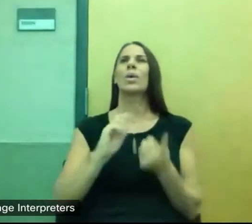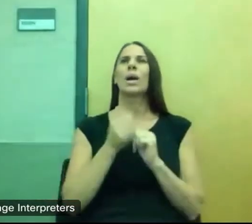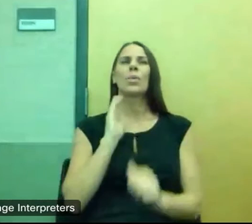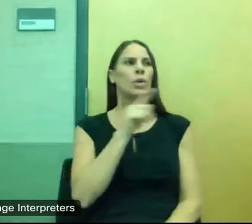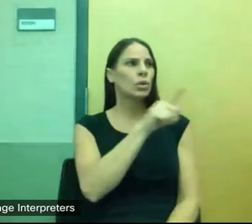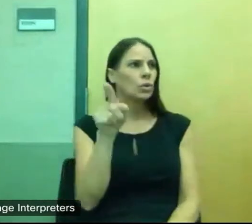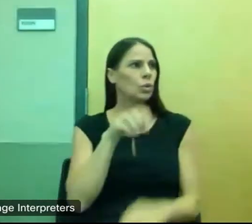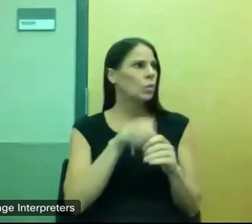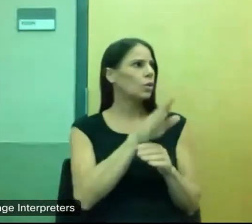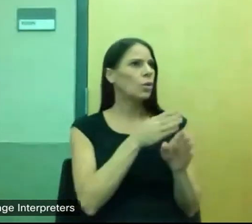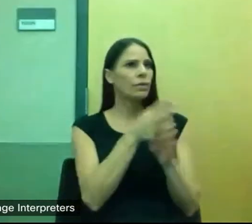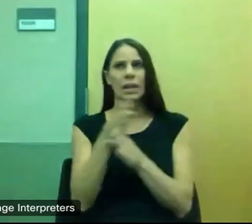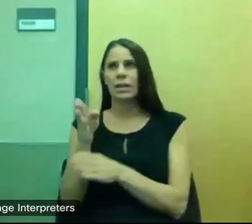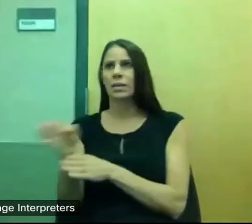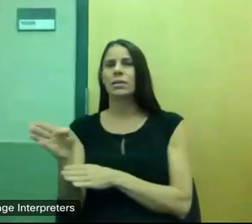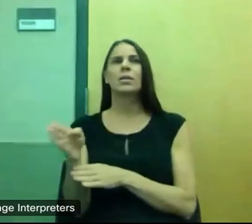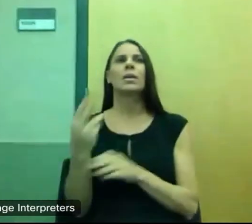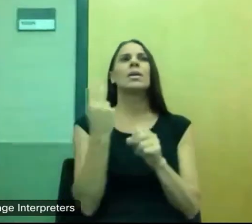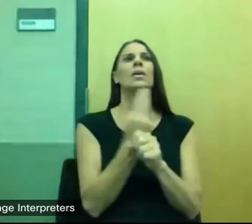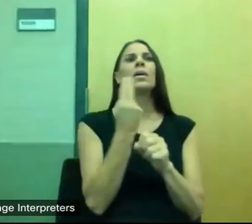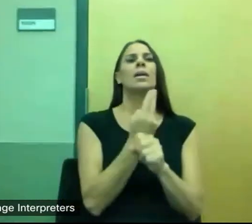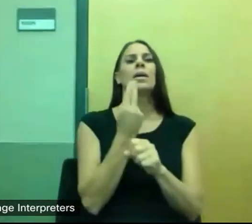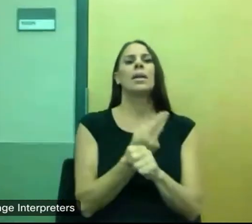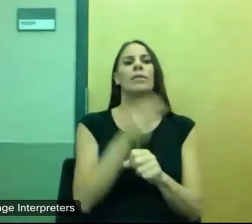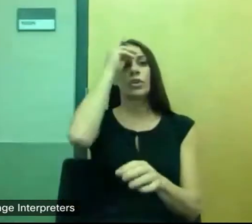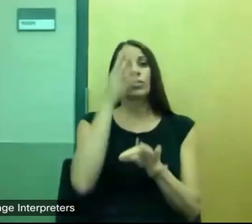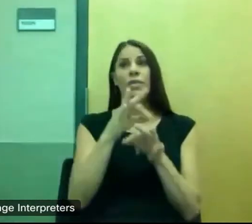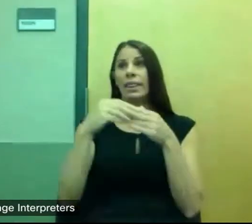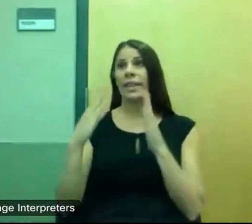field leverage, faith leaders? Um, you know, there, there's been these tremendous